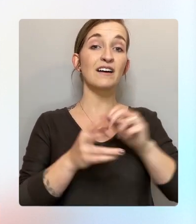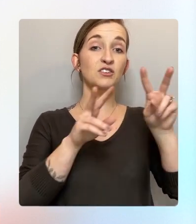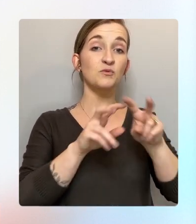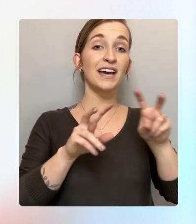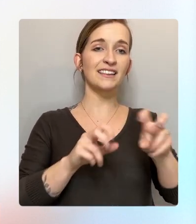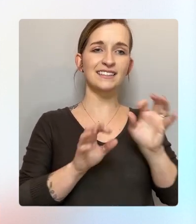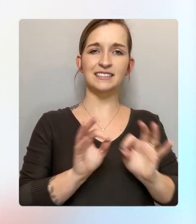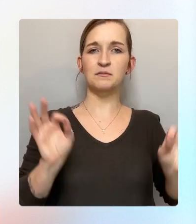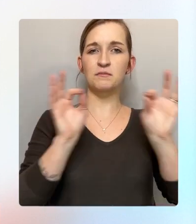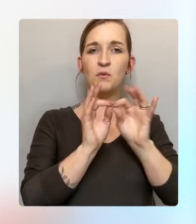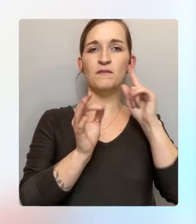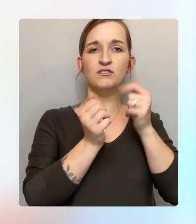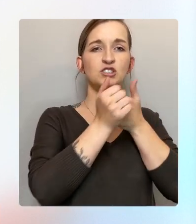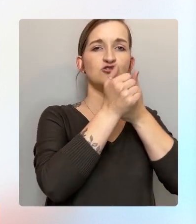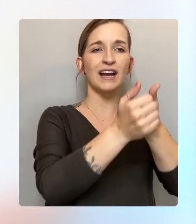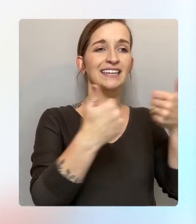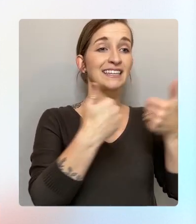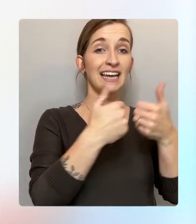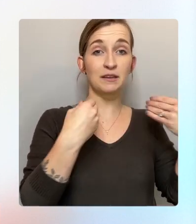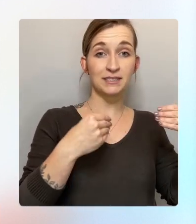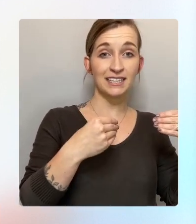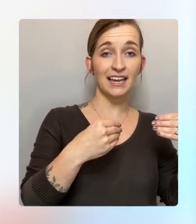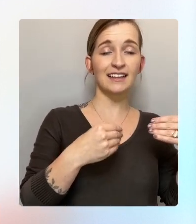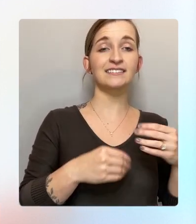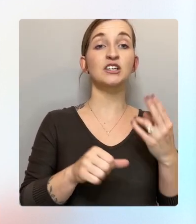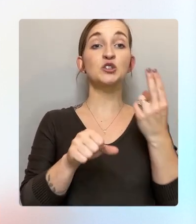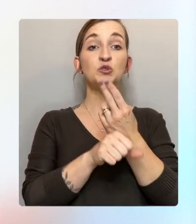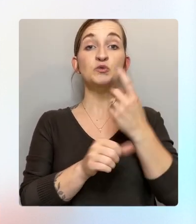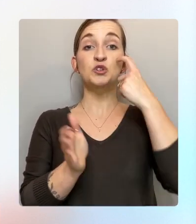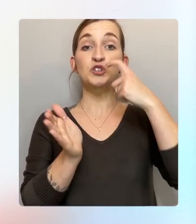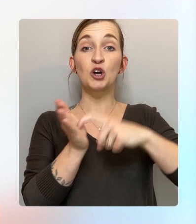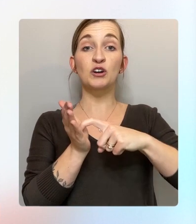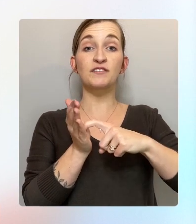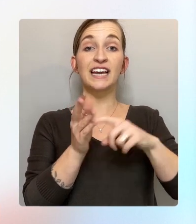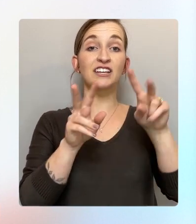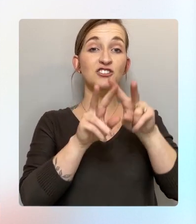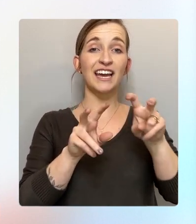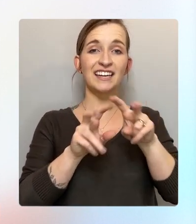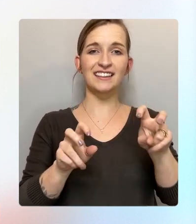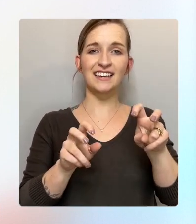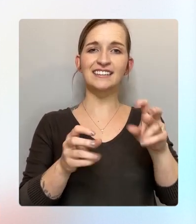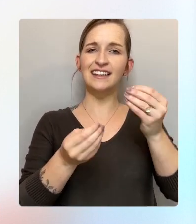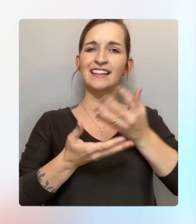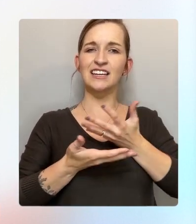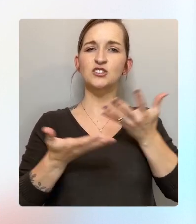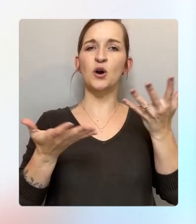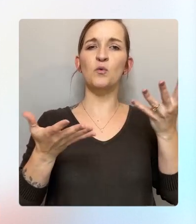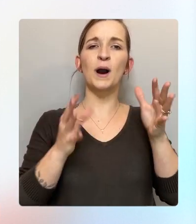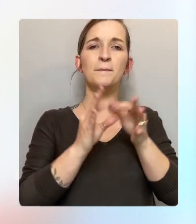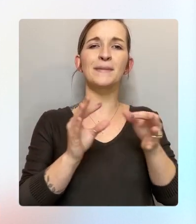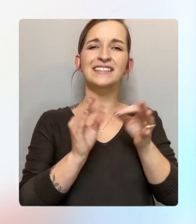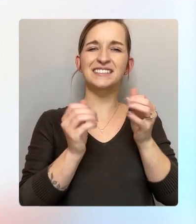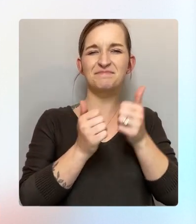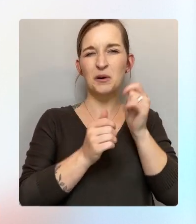what messaging drives the most engagement, and user demographic analytics heavily impacts our business decisions